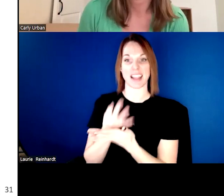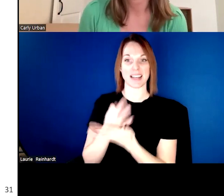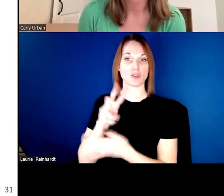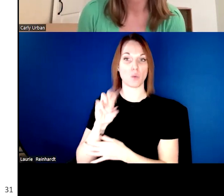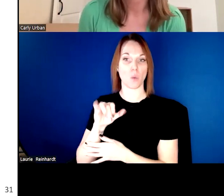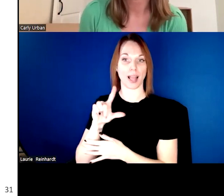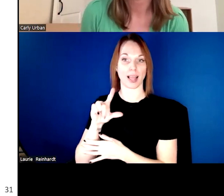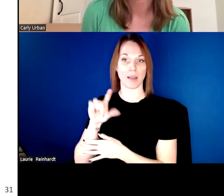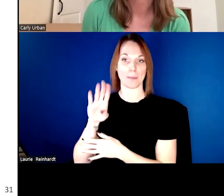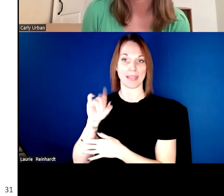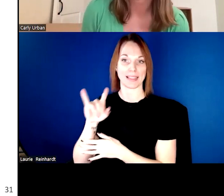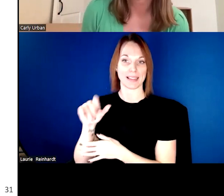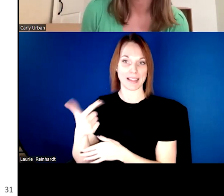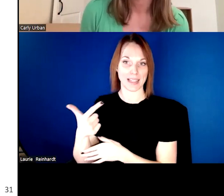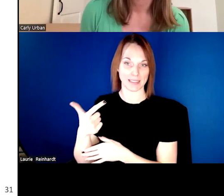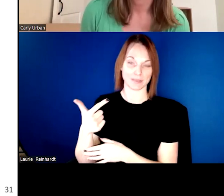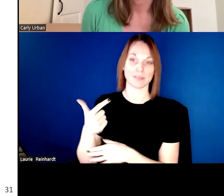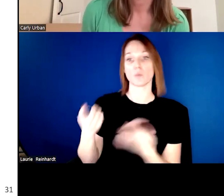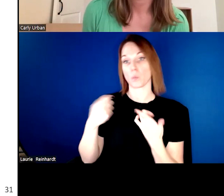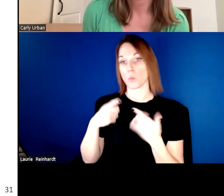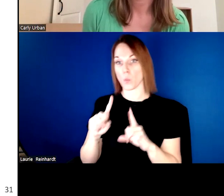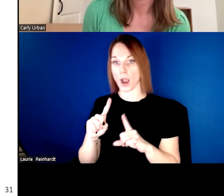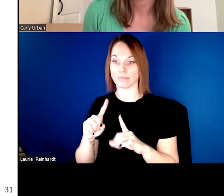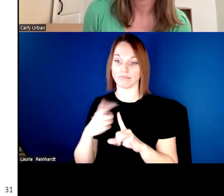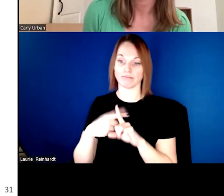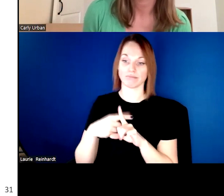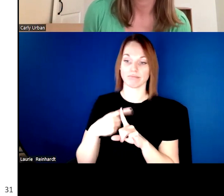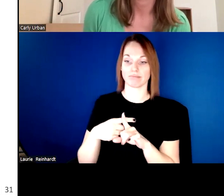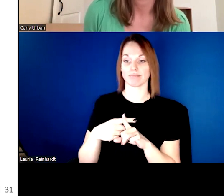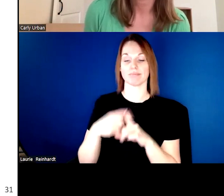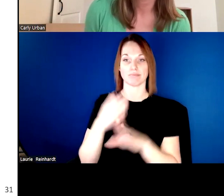if objective outcomes improve, but at the same time we want people to kind of feel